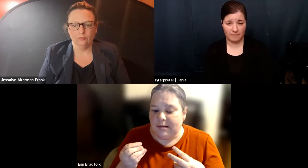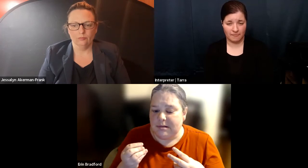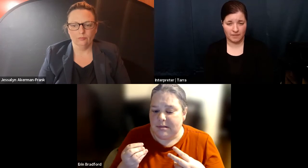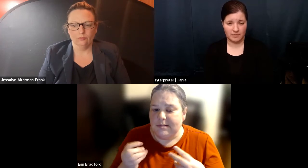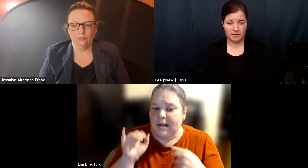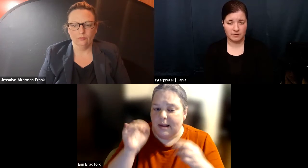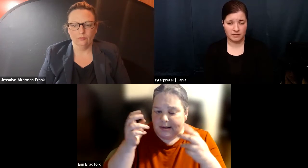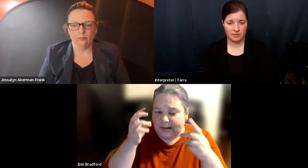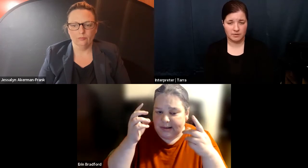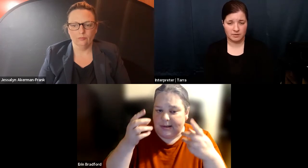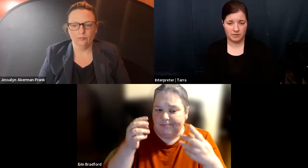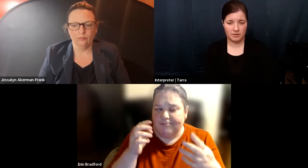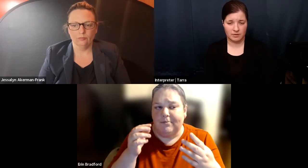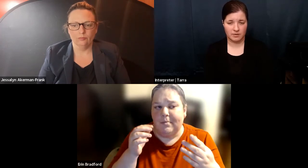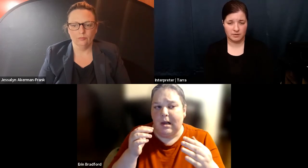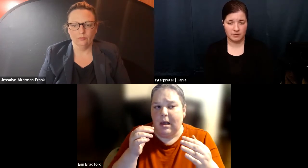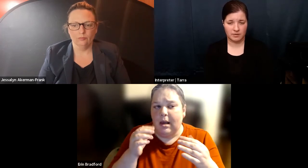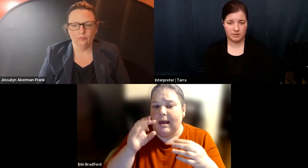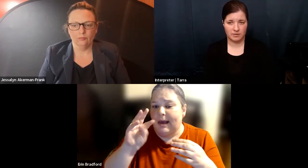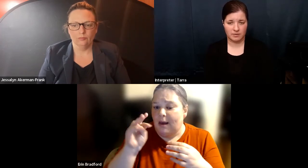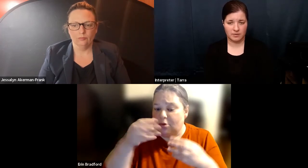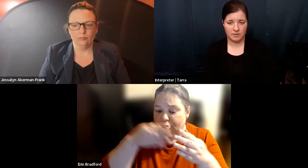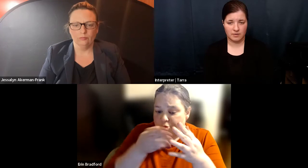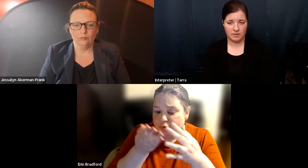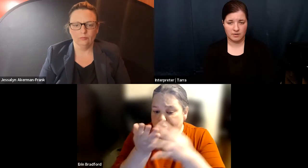So then the main tumor was basically controlling the nerves in my ears and